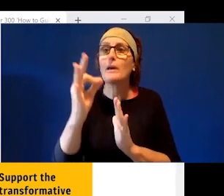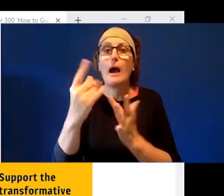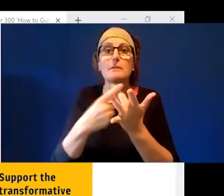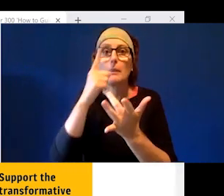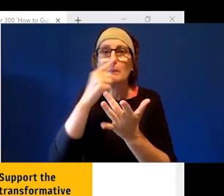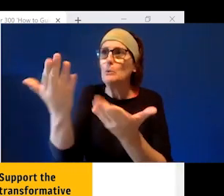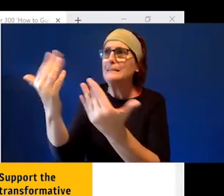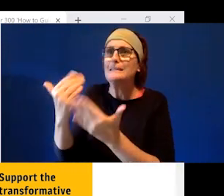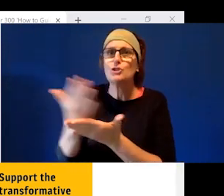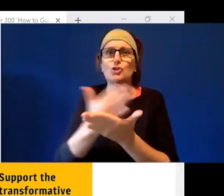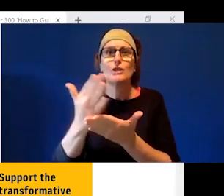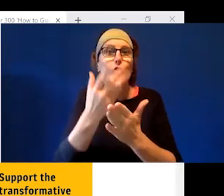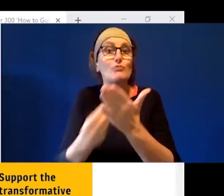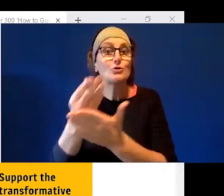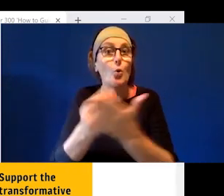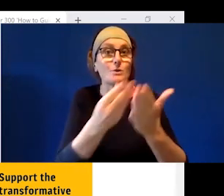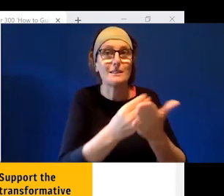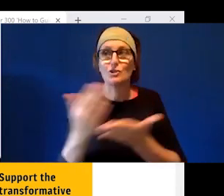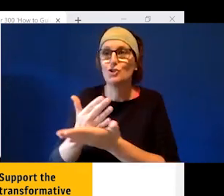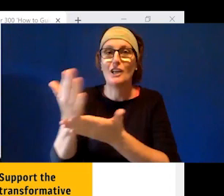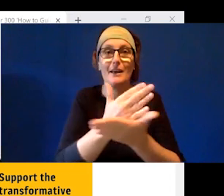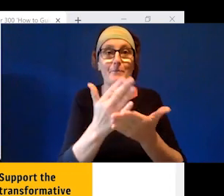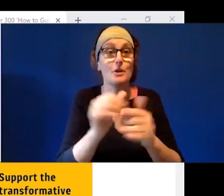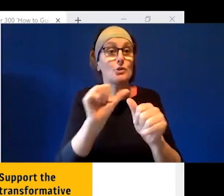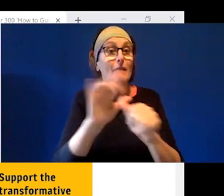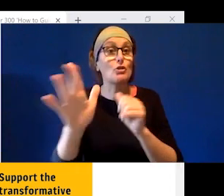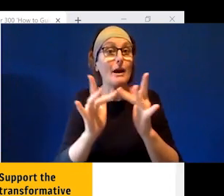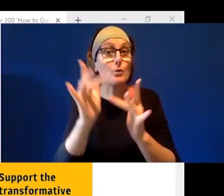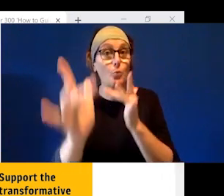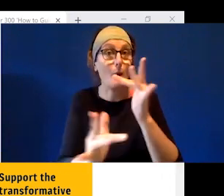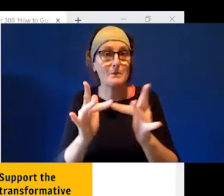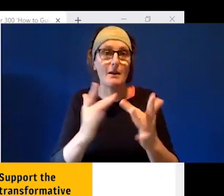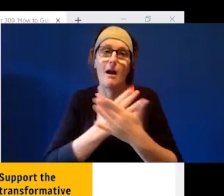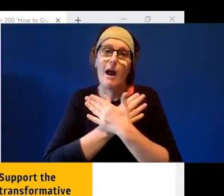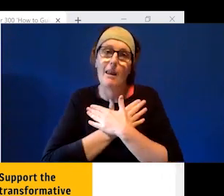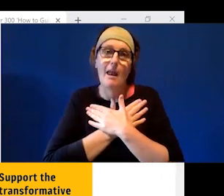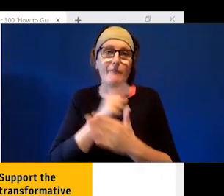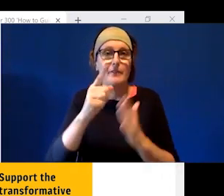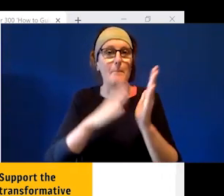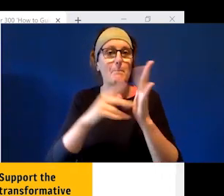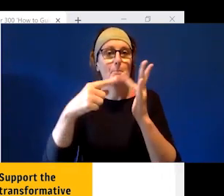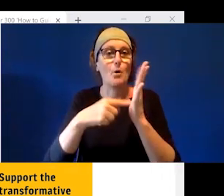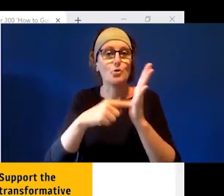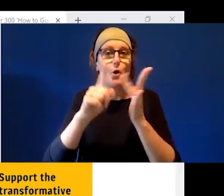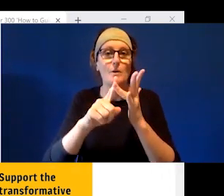There is a great website. I love the motto - people powered solutions for the common